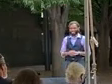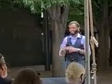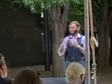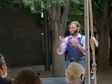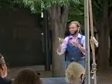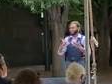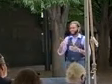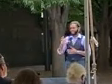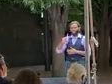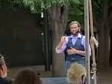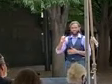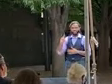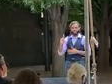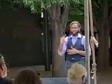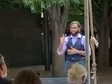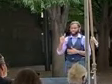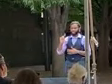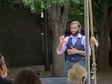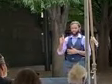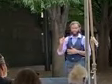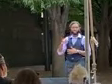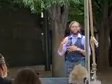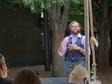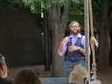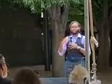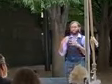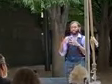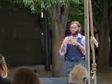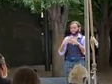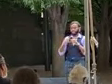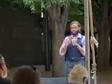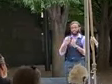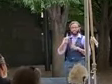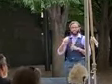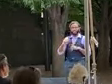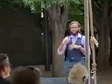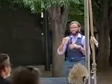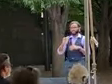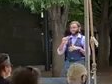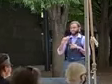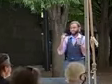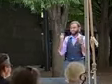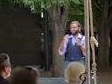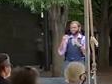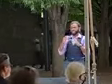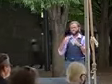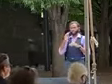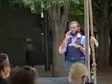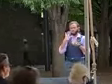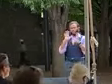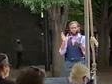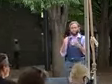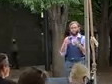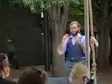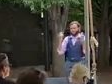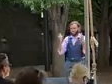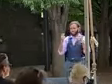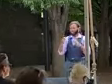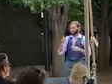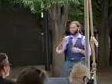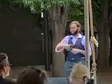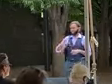Welcome to the 31st anniversary of the Americans with Disabilities Act Commemoration and Wreath Laying ceremony.